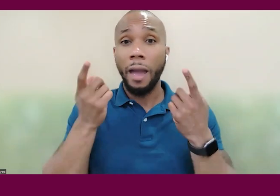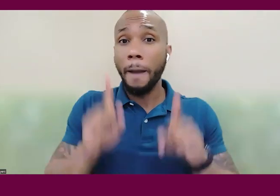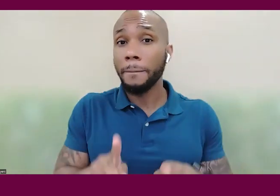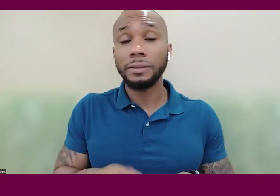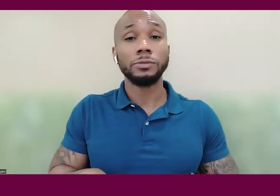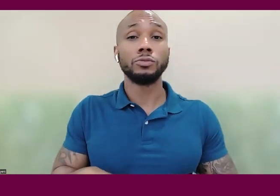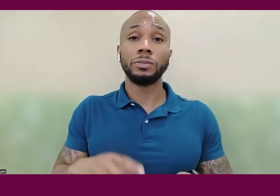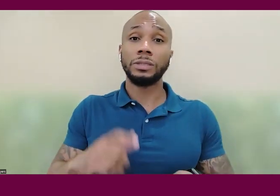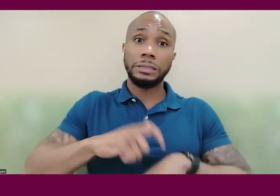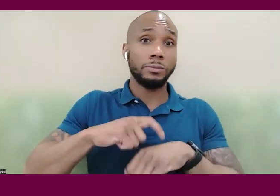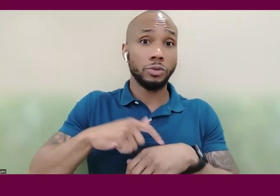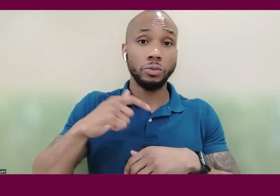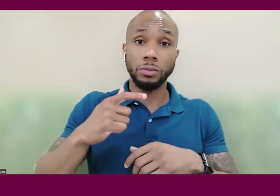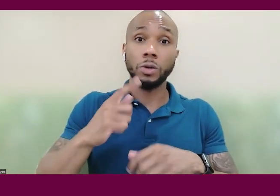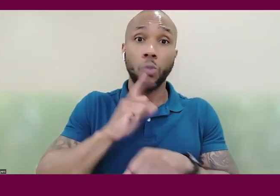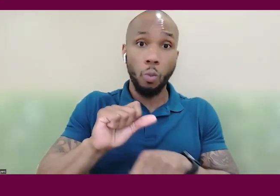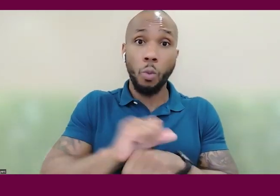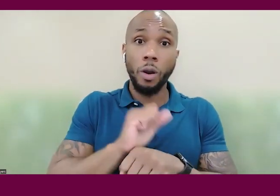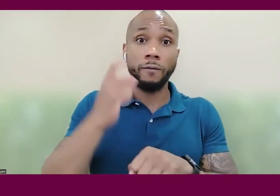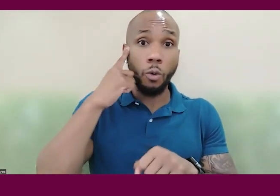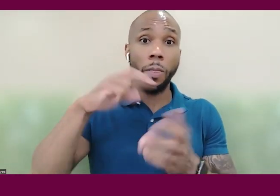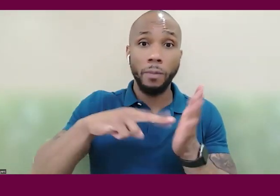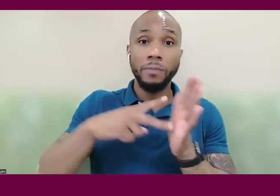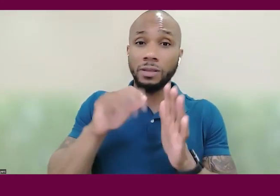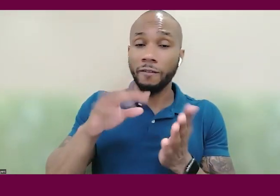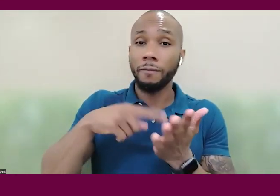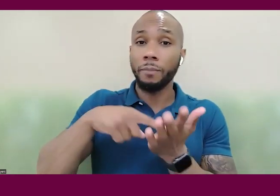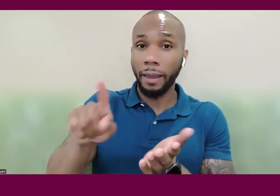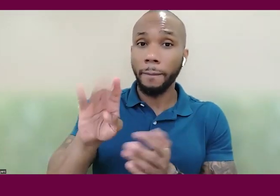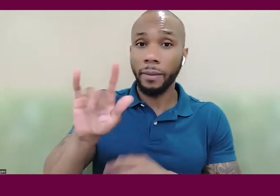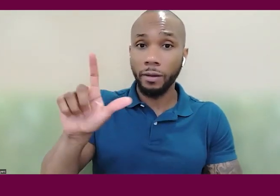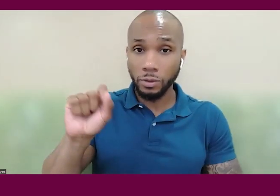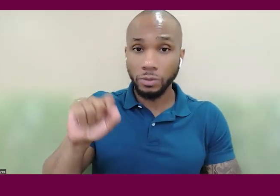It's time to go to work, literally meaning to pay bills. That happens.